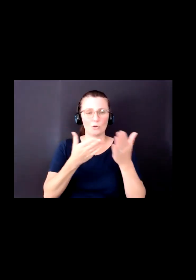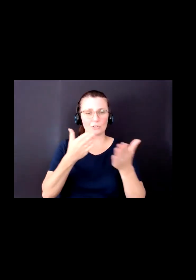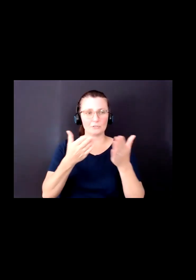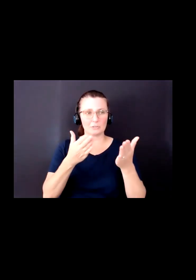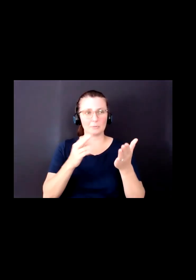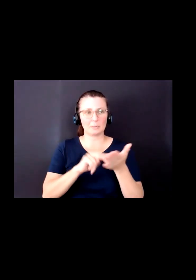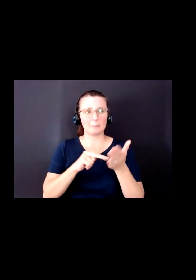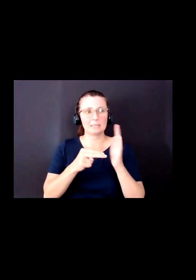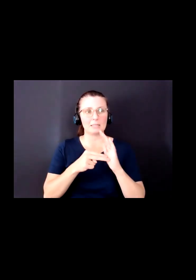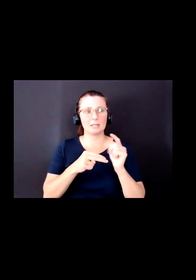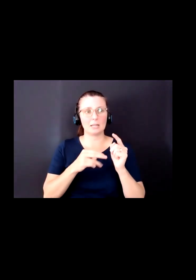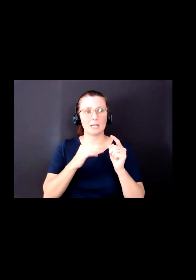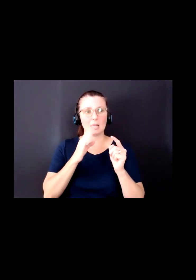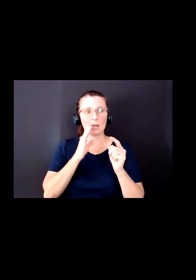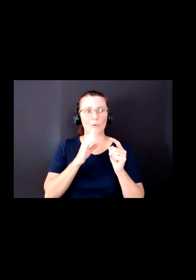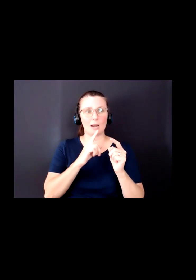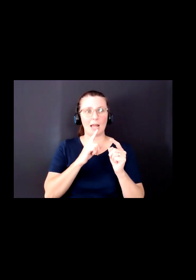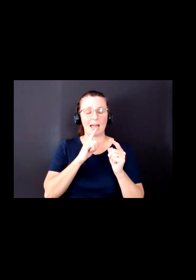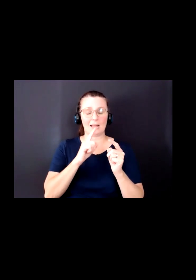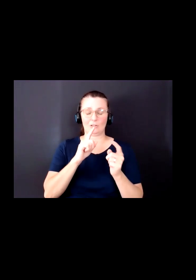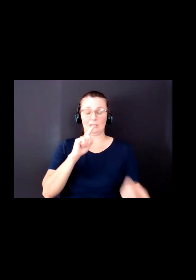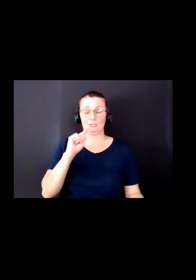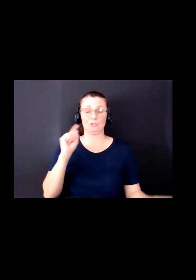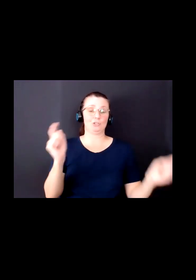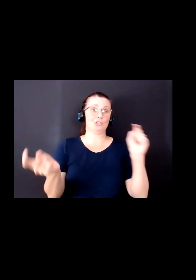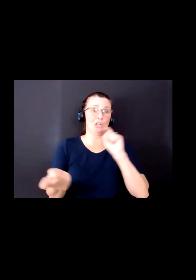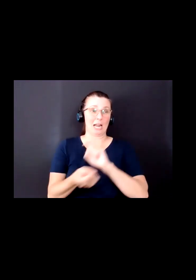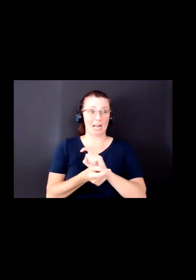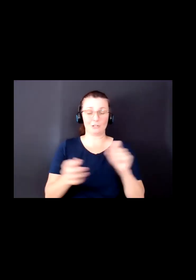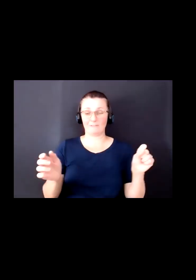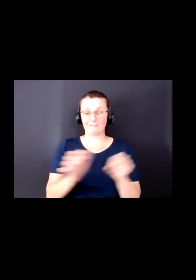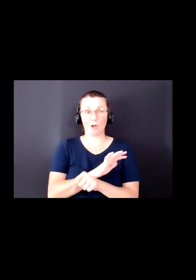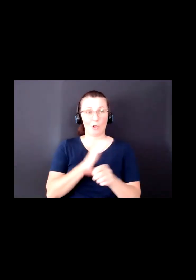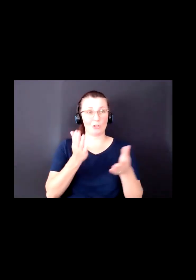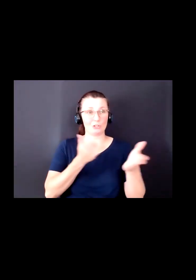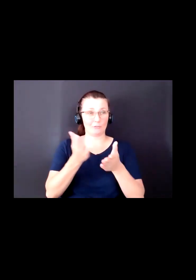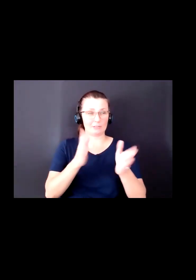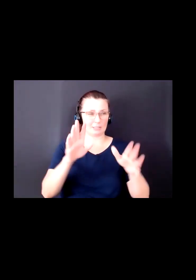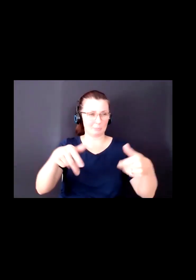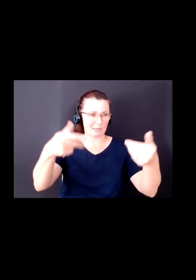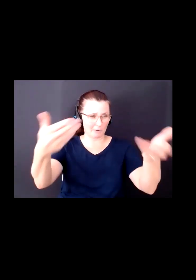the nature of the goods and services that they provide. Just to give